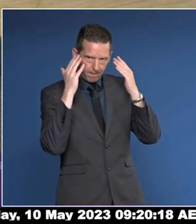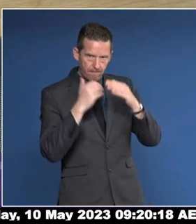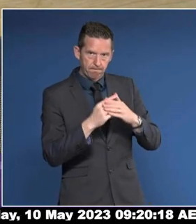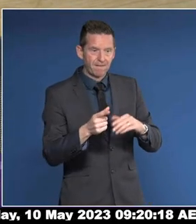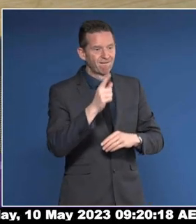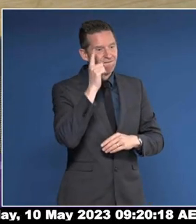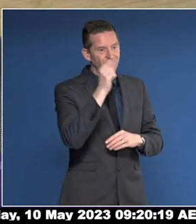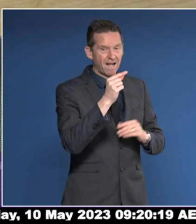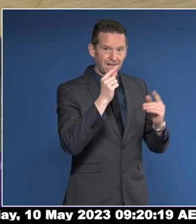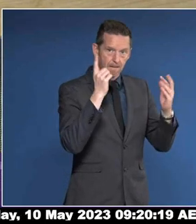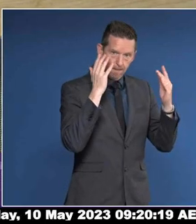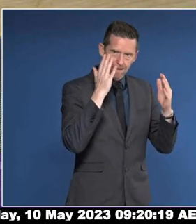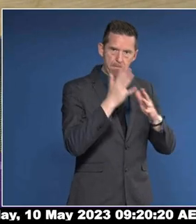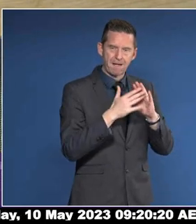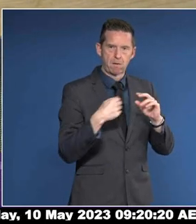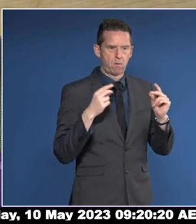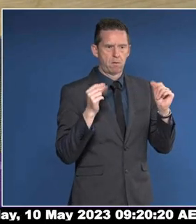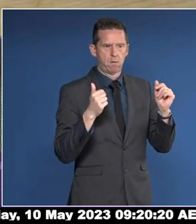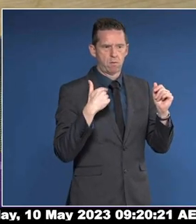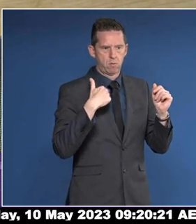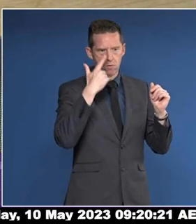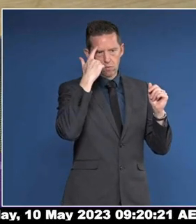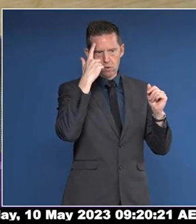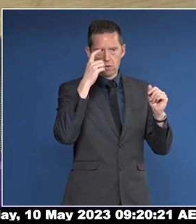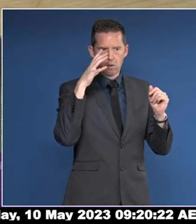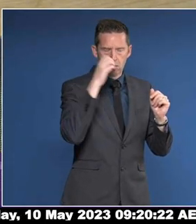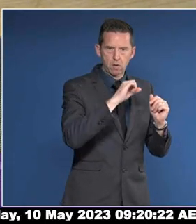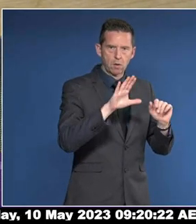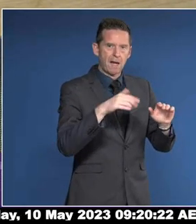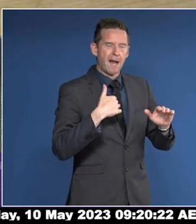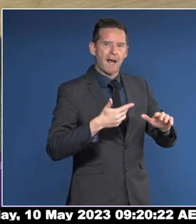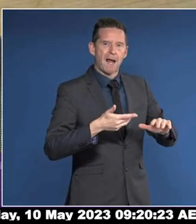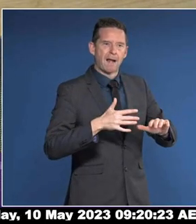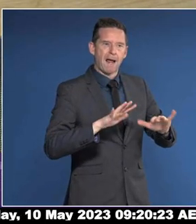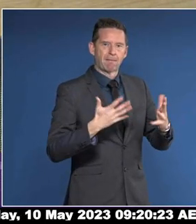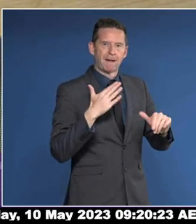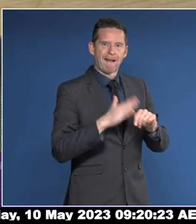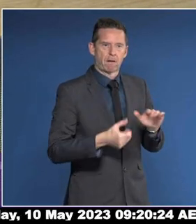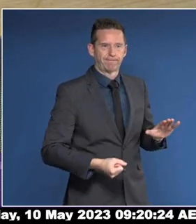conclusions that we make without taking the time to slow our thinking down and go through